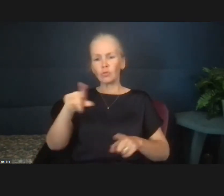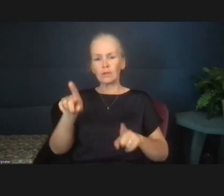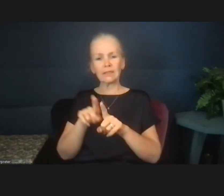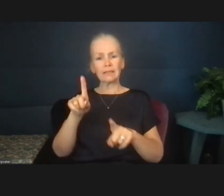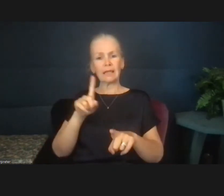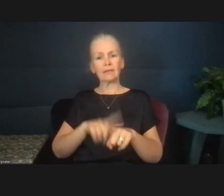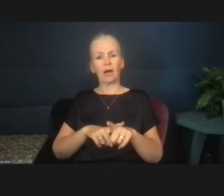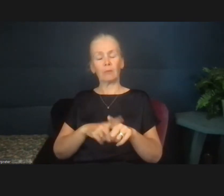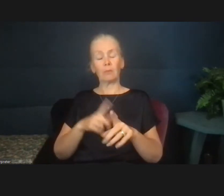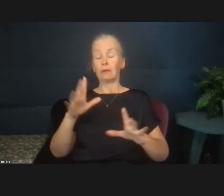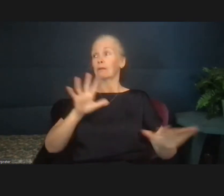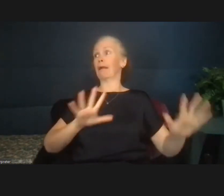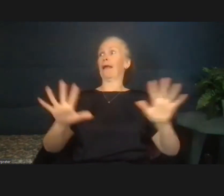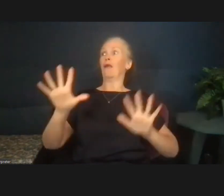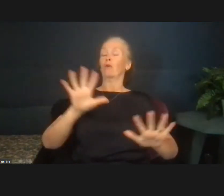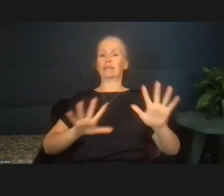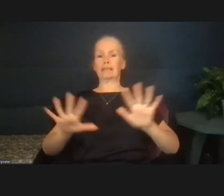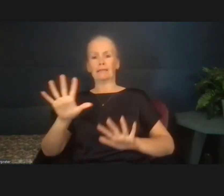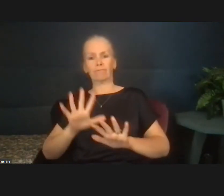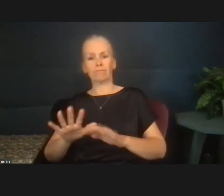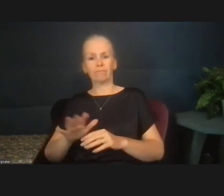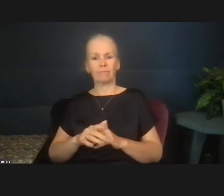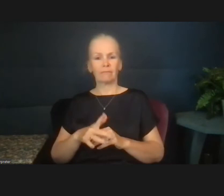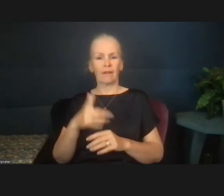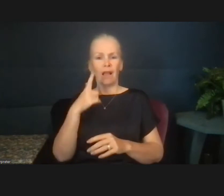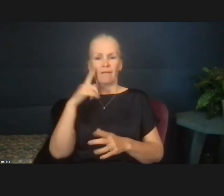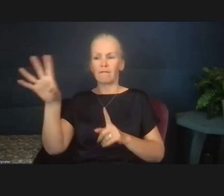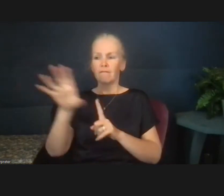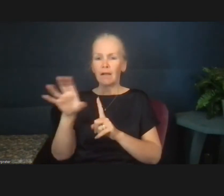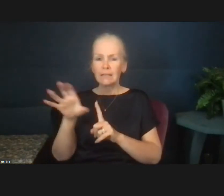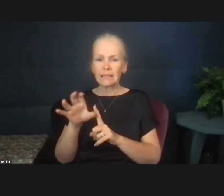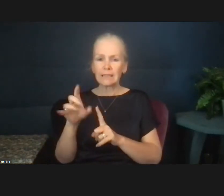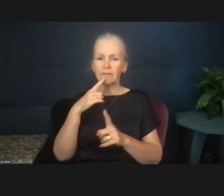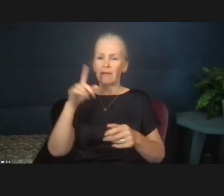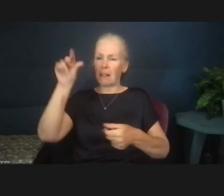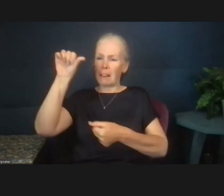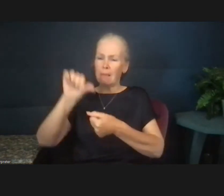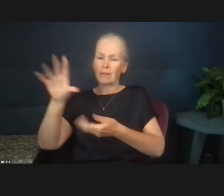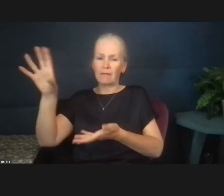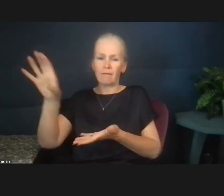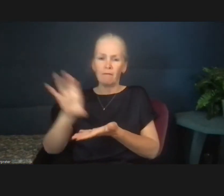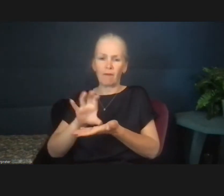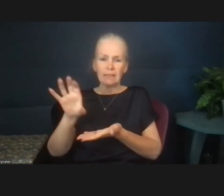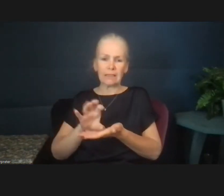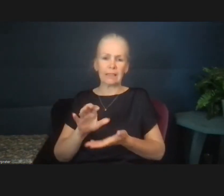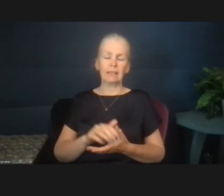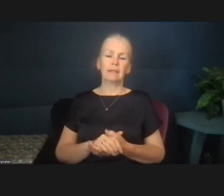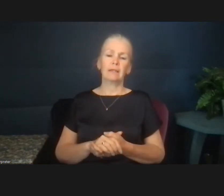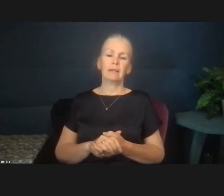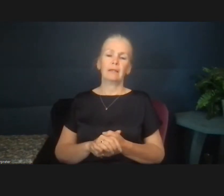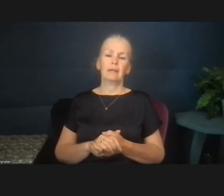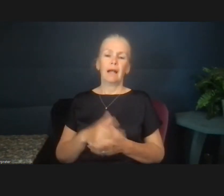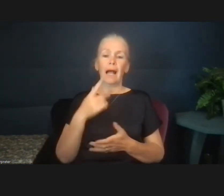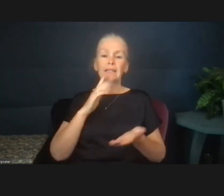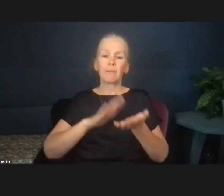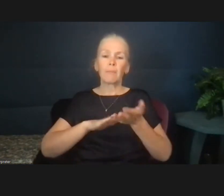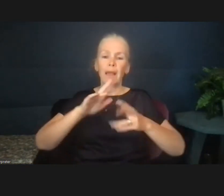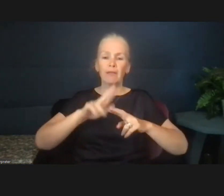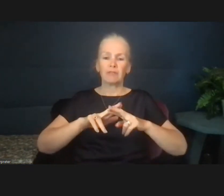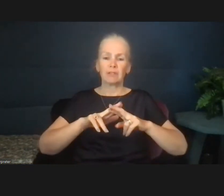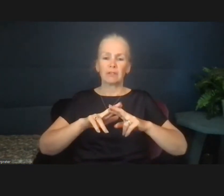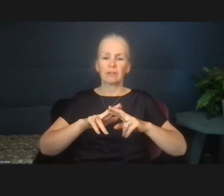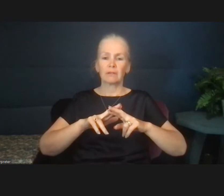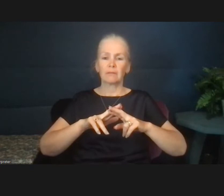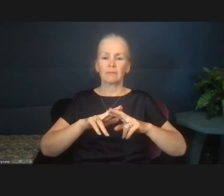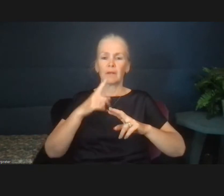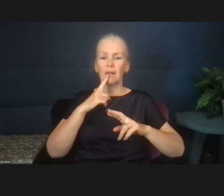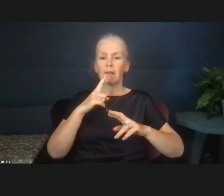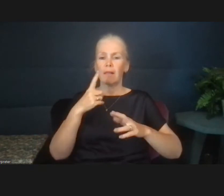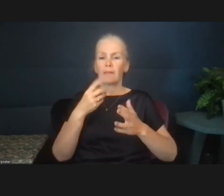is chaotic, and there is very limited funding. As a parent, I mean, the amount of extra funding